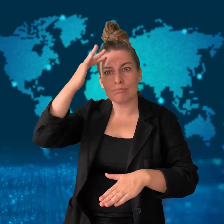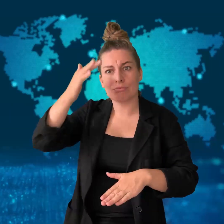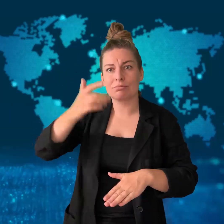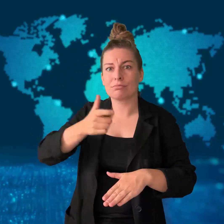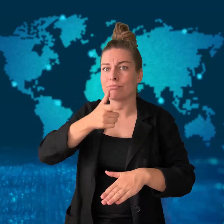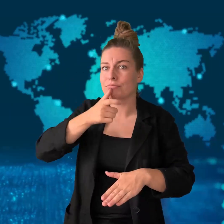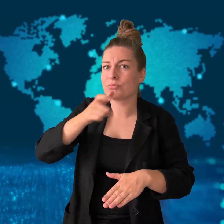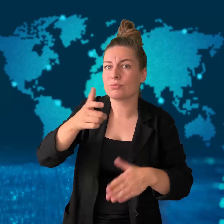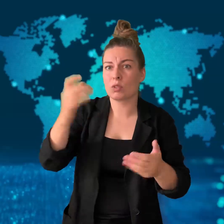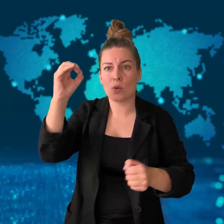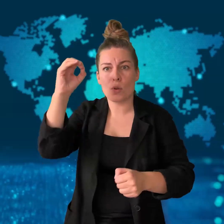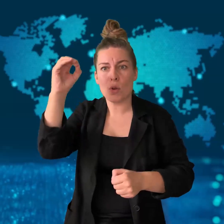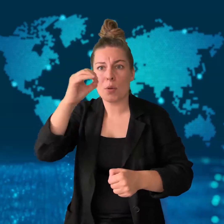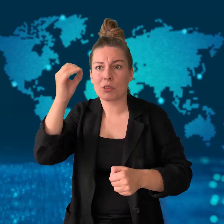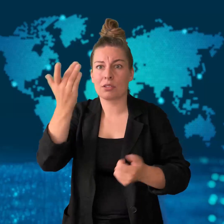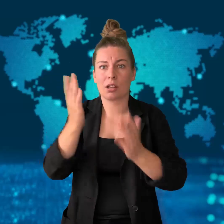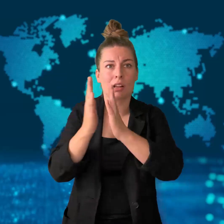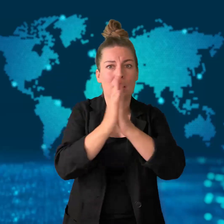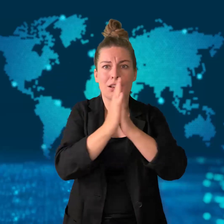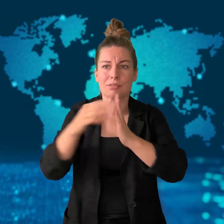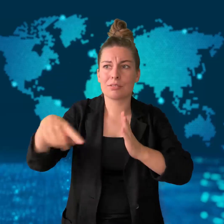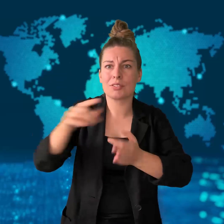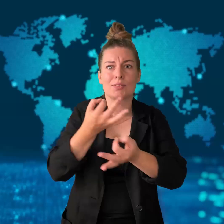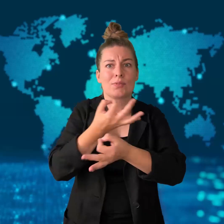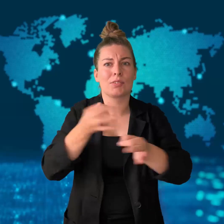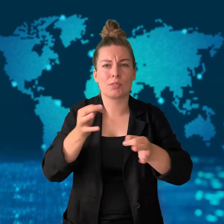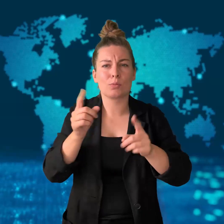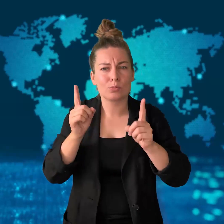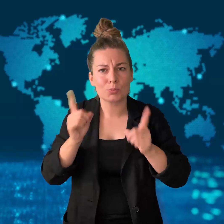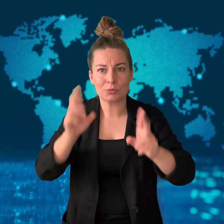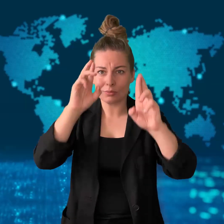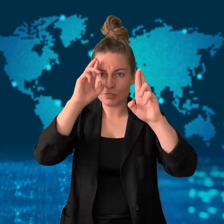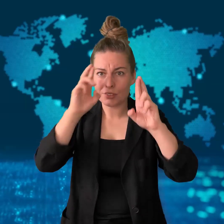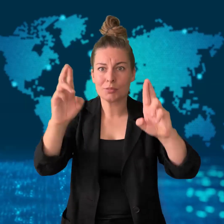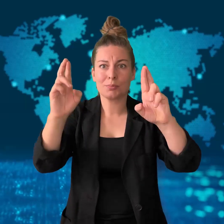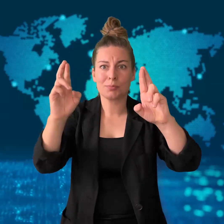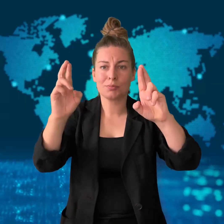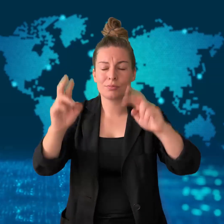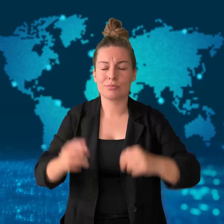and protect freedom of thought, freedom of opinion, and freedom of religion.